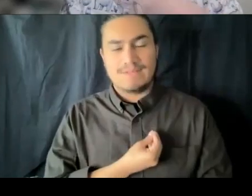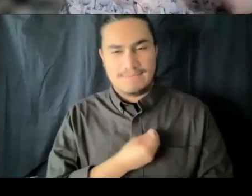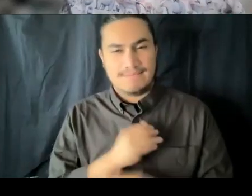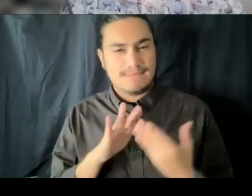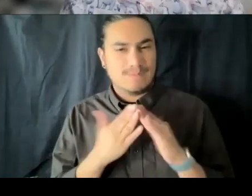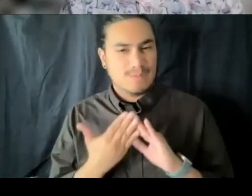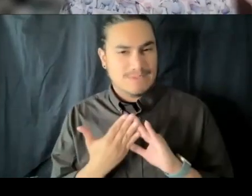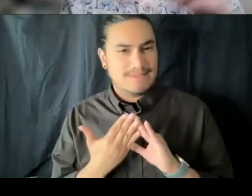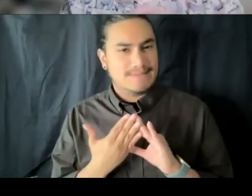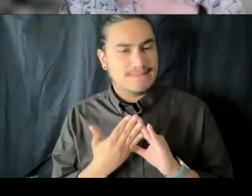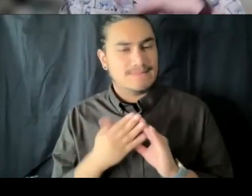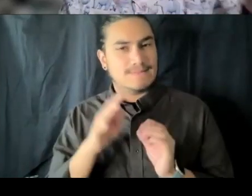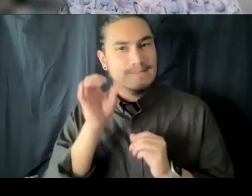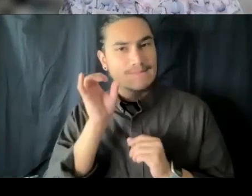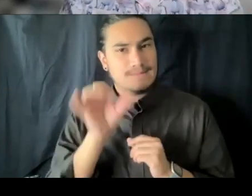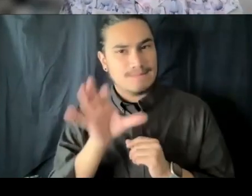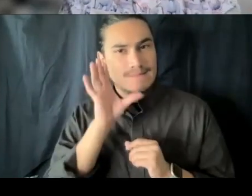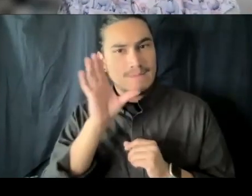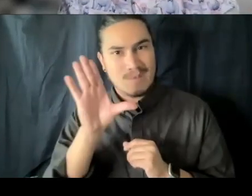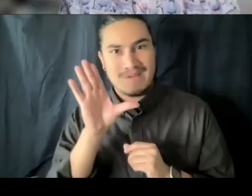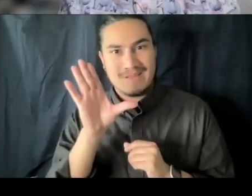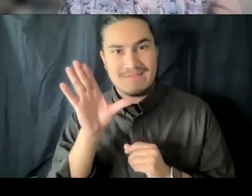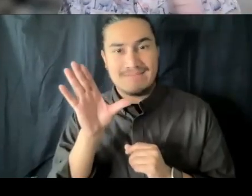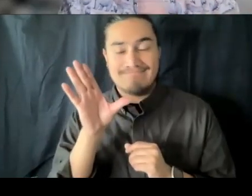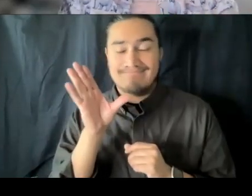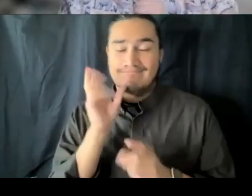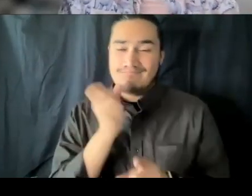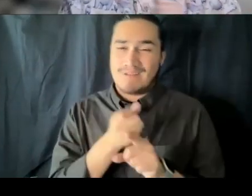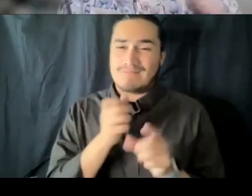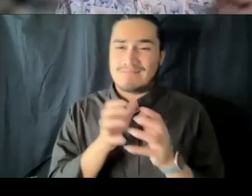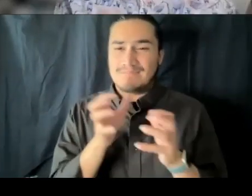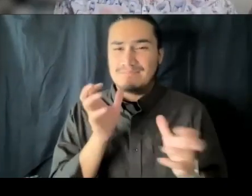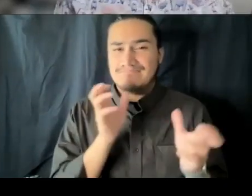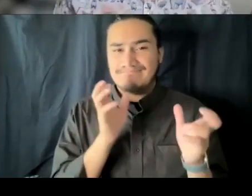So that's gonna be having an effect on a lot of people.